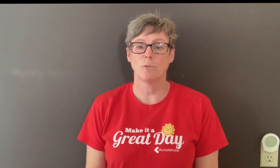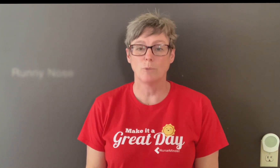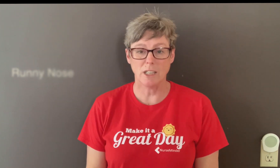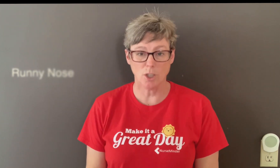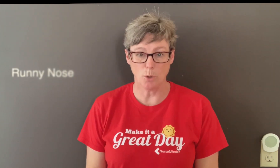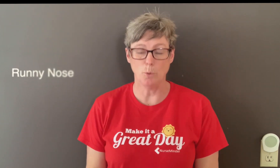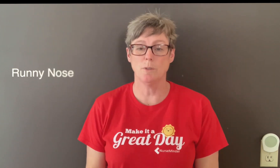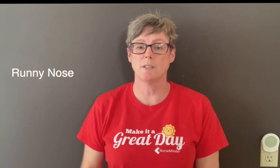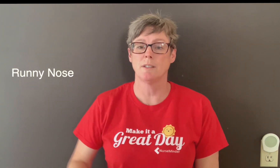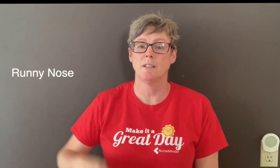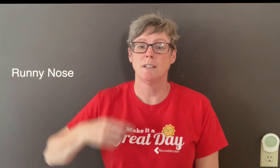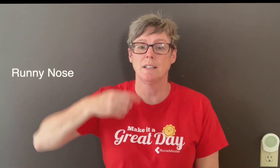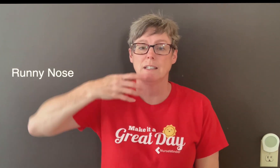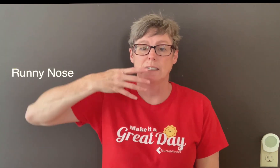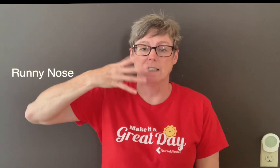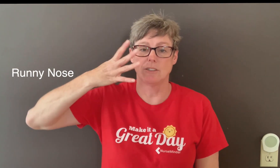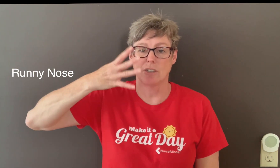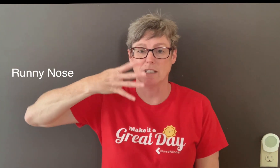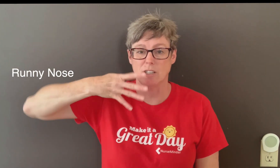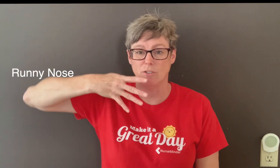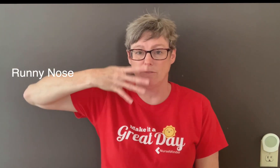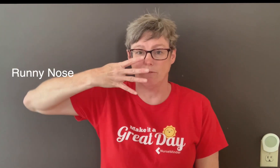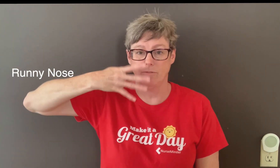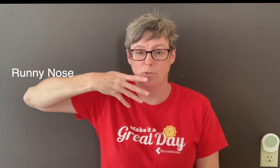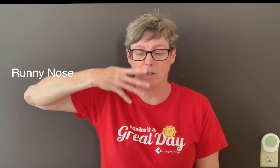Runny nose. You're going to take your four